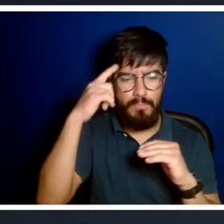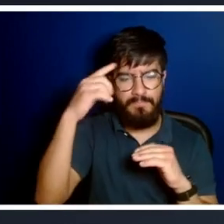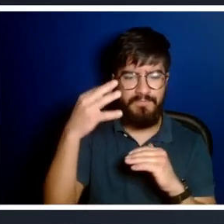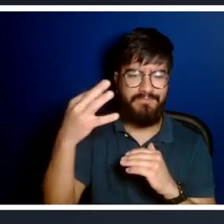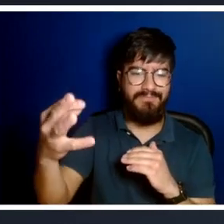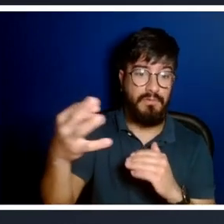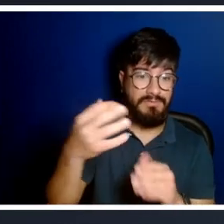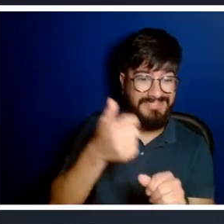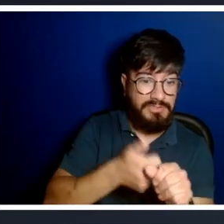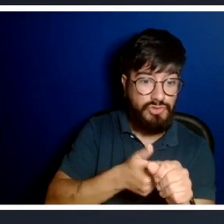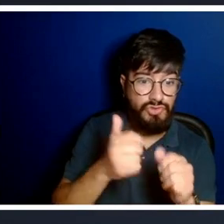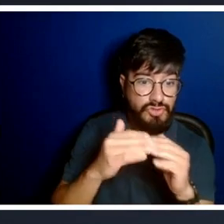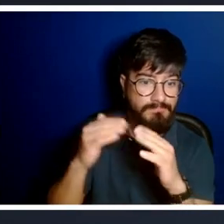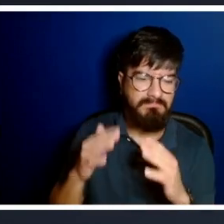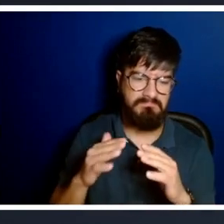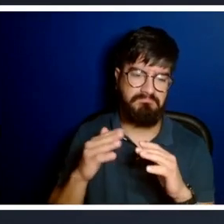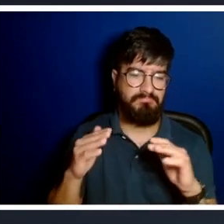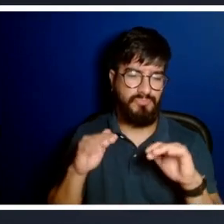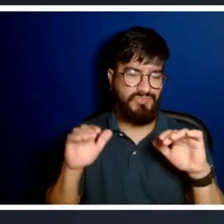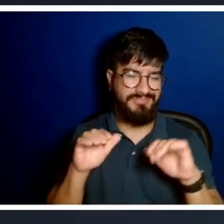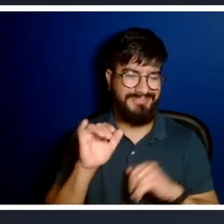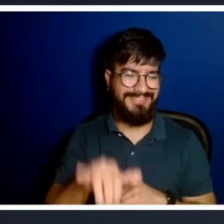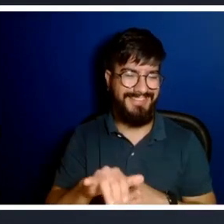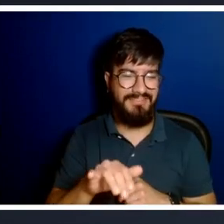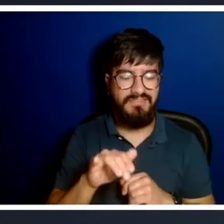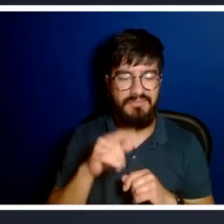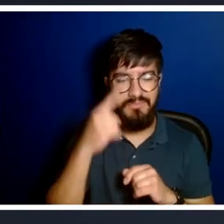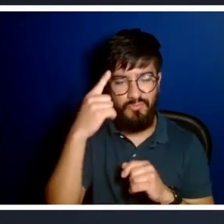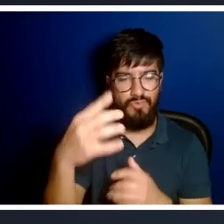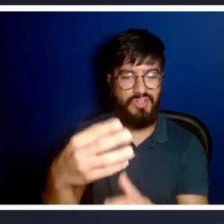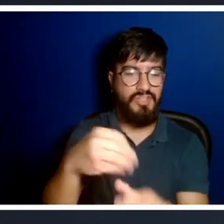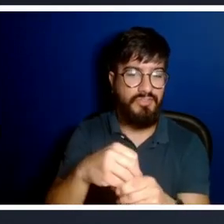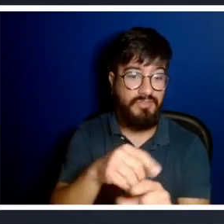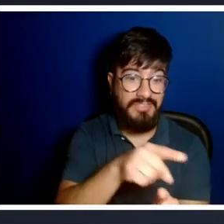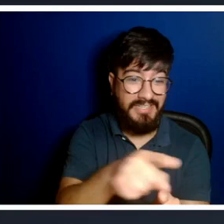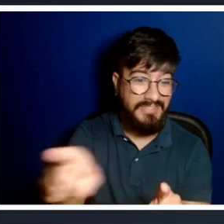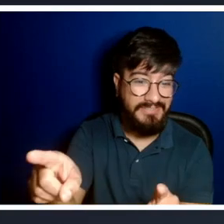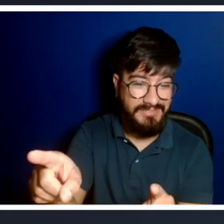we look for ways to engage our audiences with climate action, community partners and content